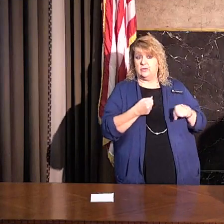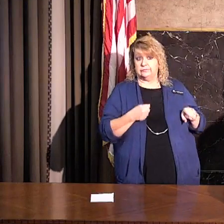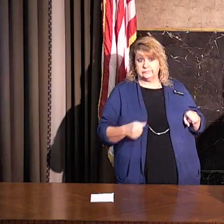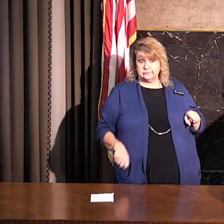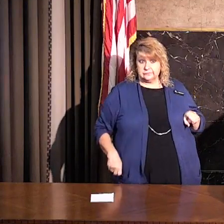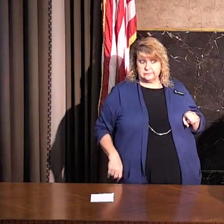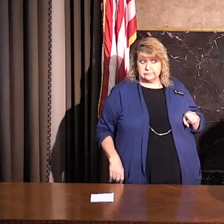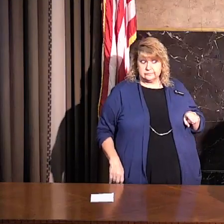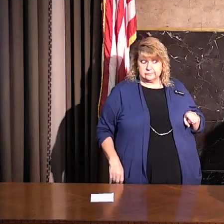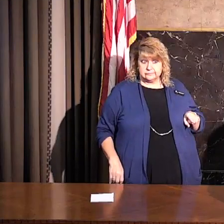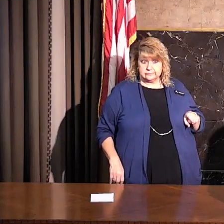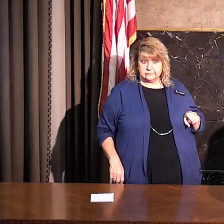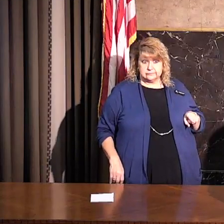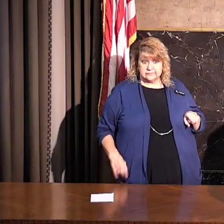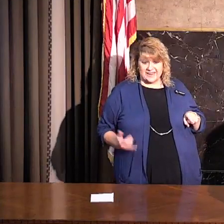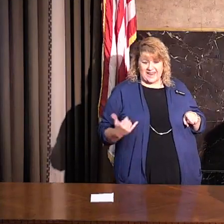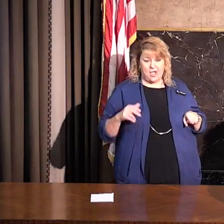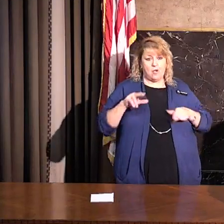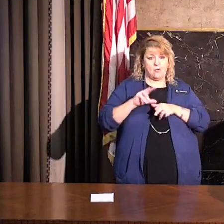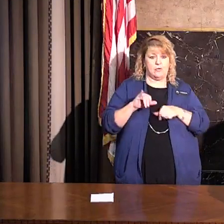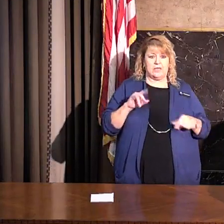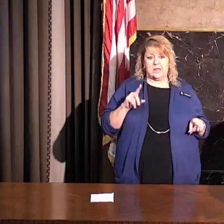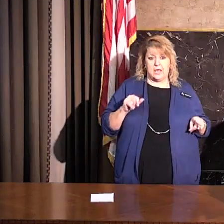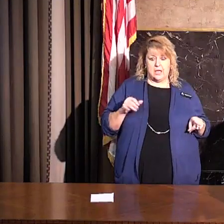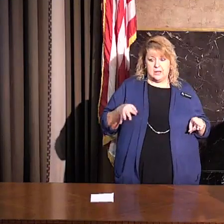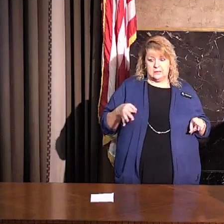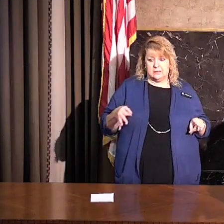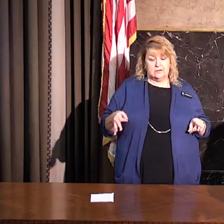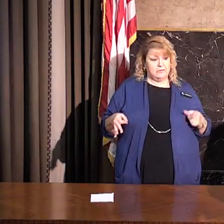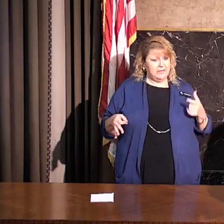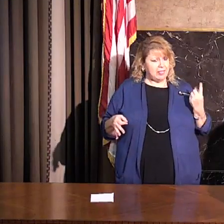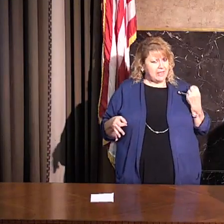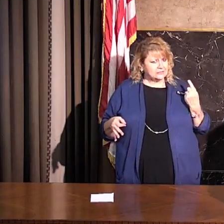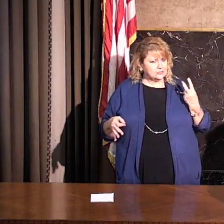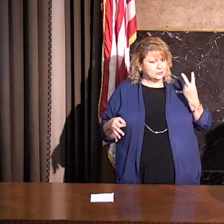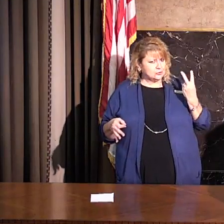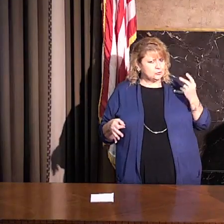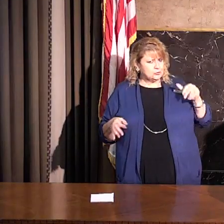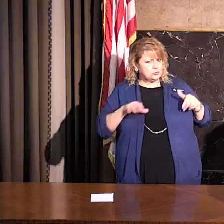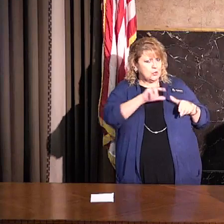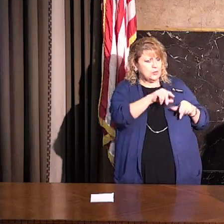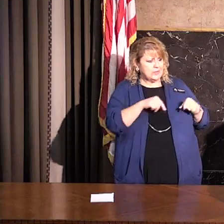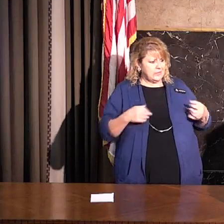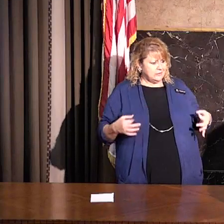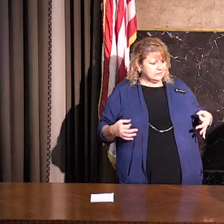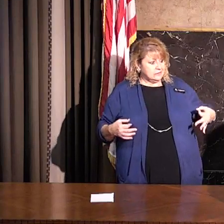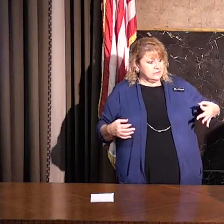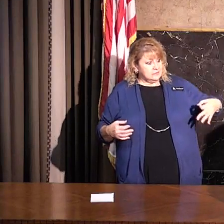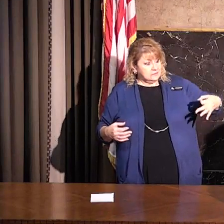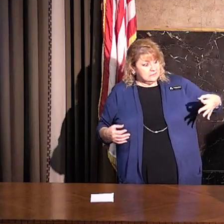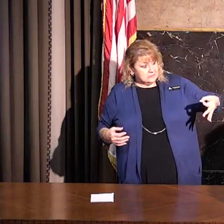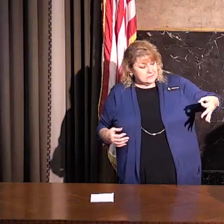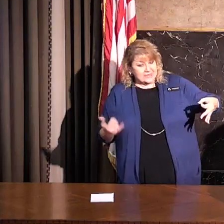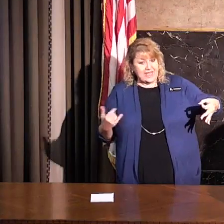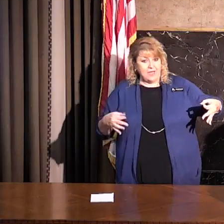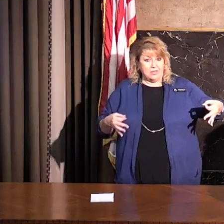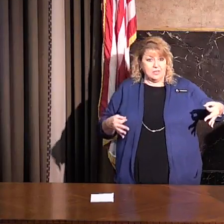having a lapse after hurricane Ida uh yet uh as as was the case before these things were